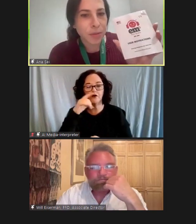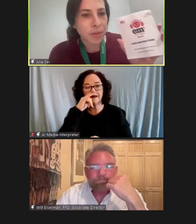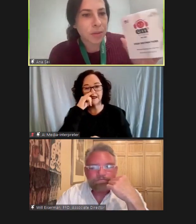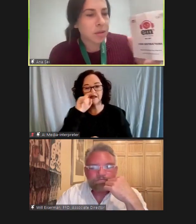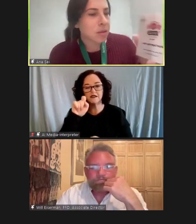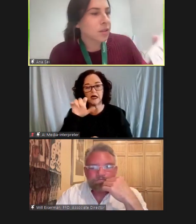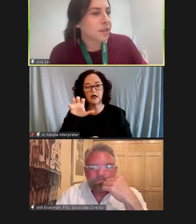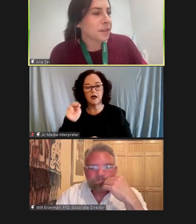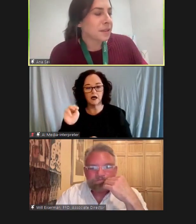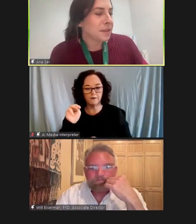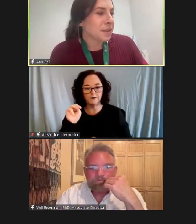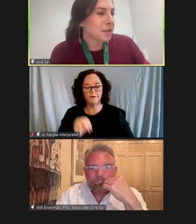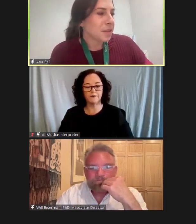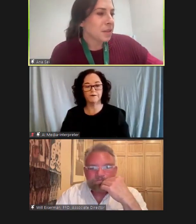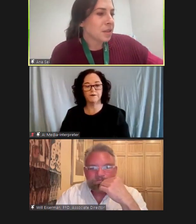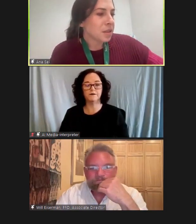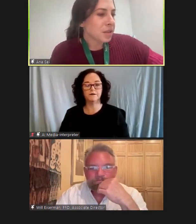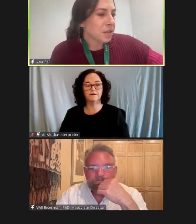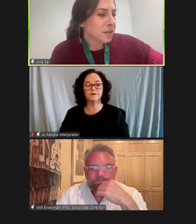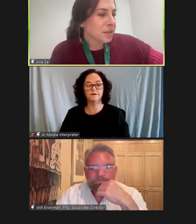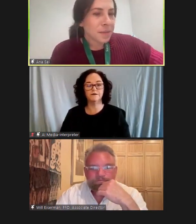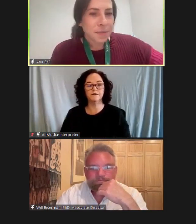too